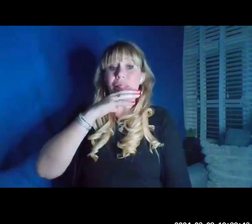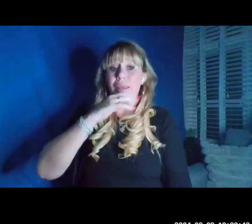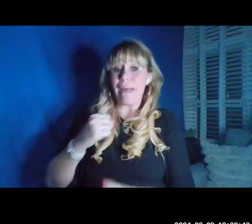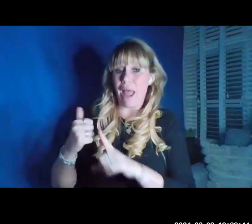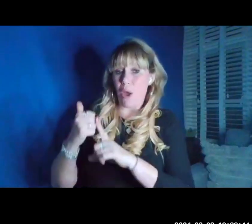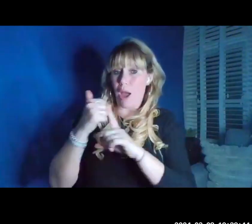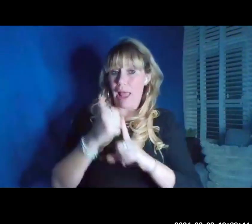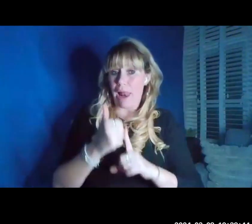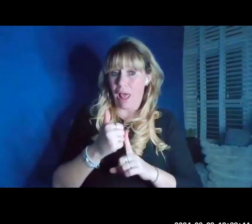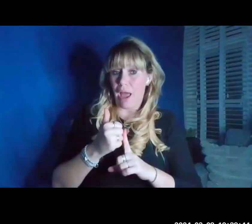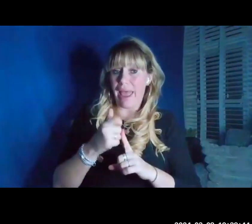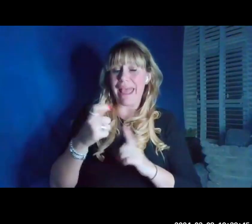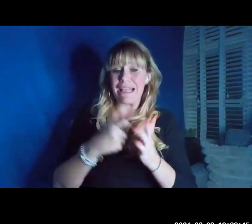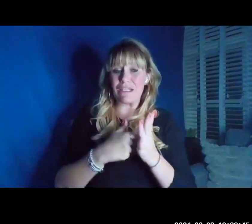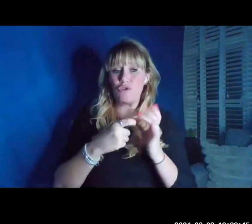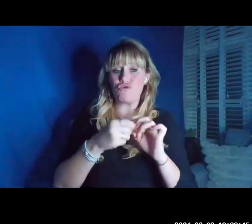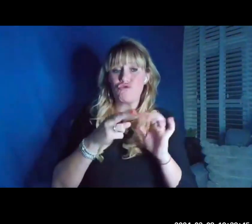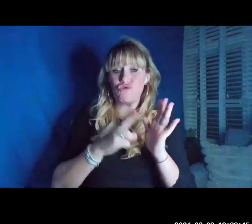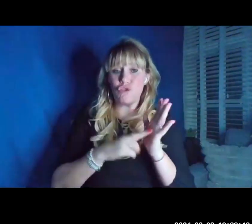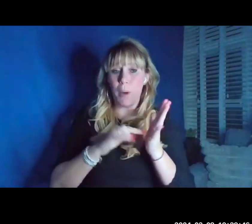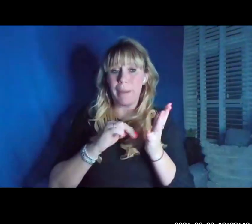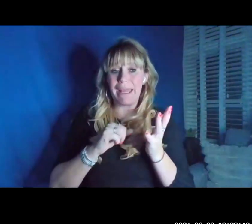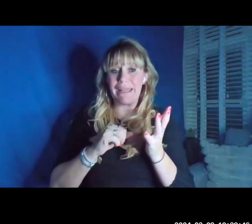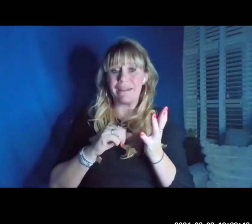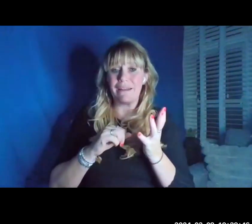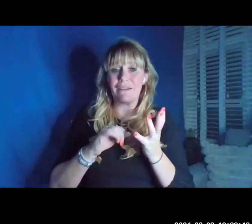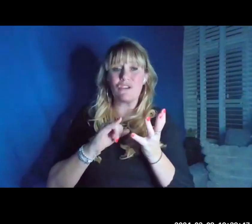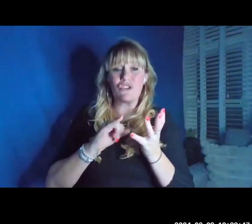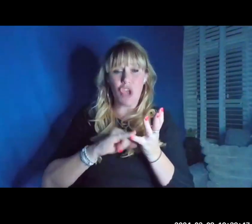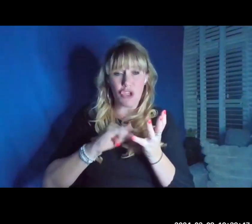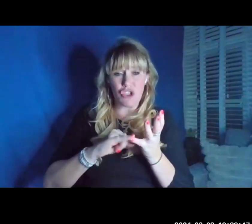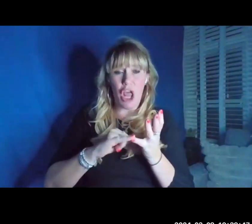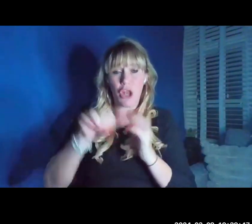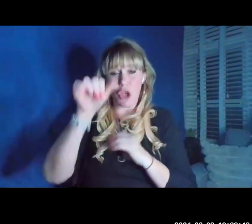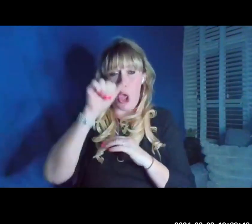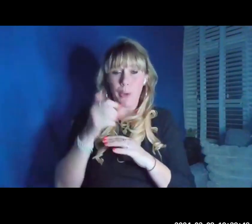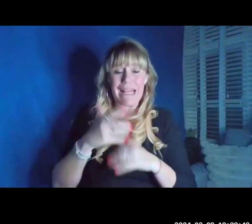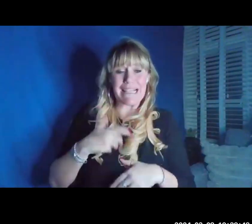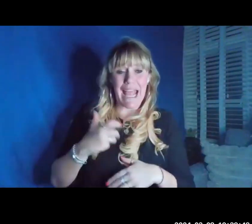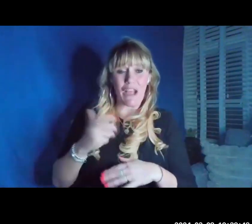Robin Surgeoner, also known as Angry Fish, who had driven all the way from the West Midlands to